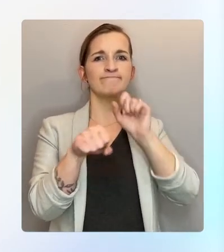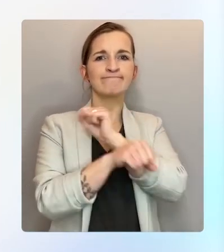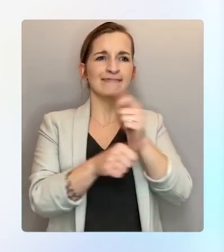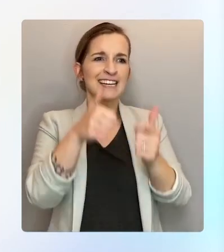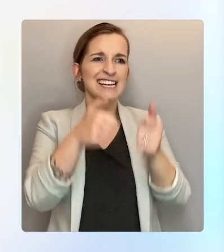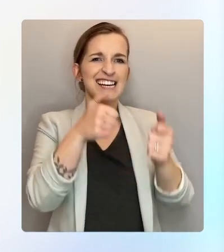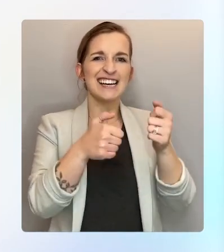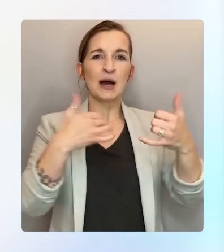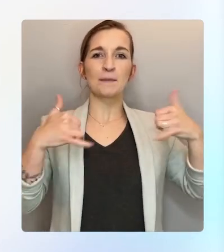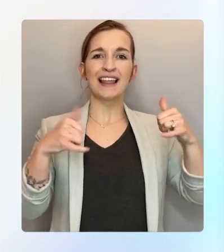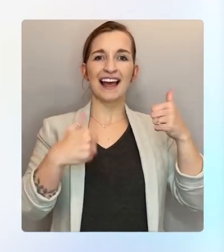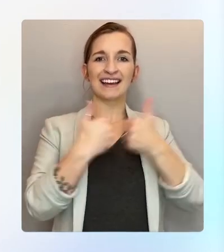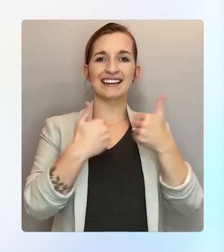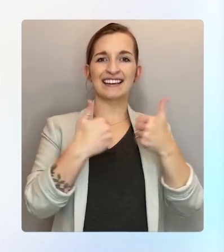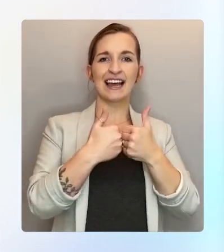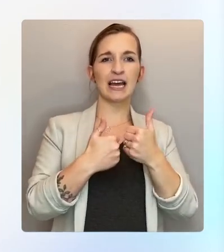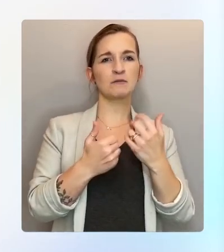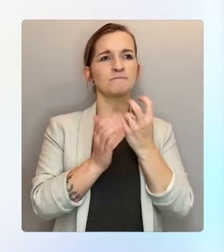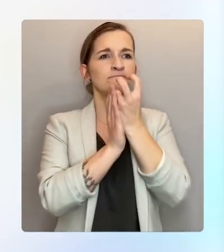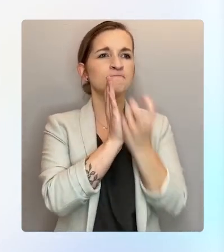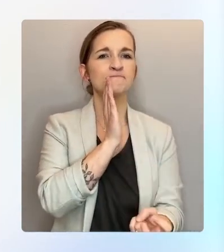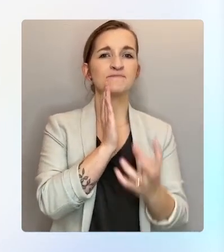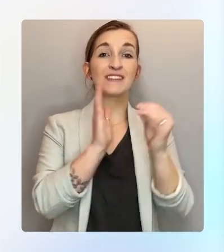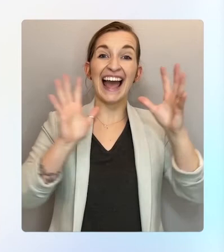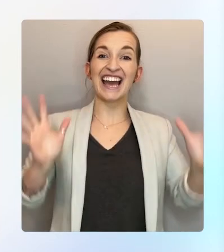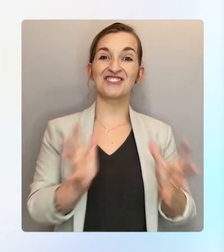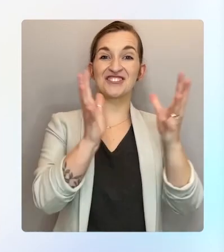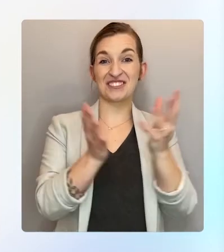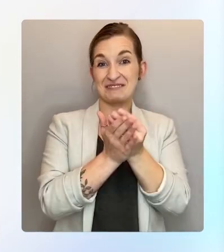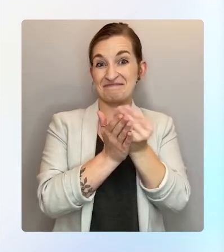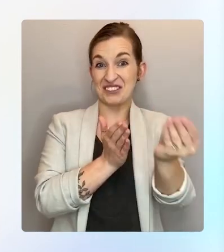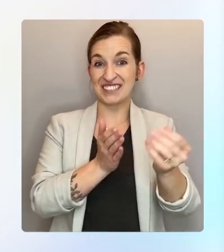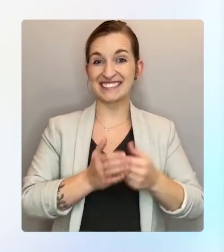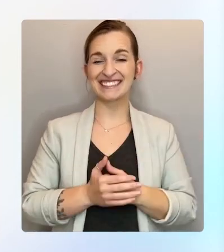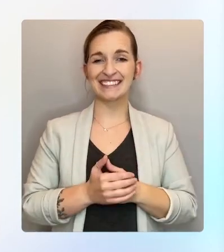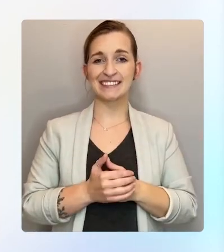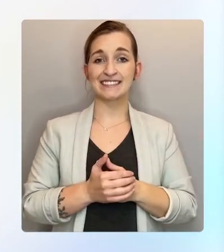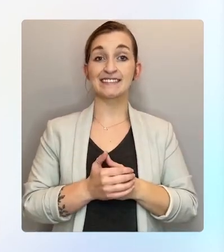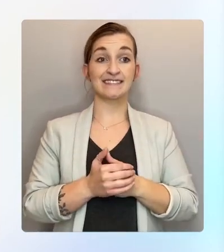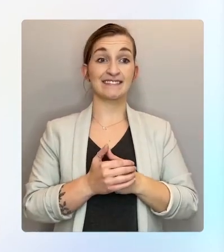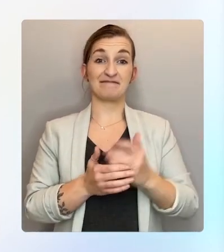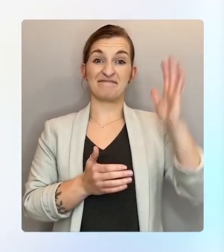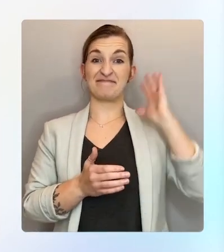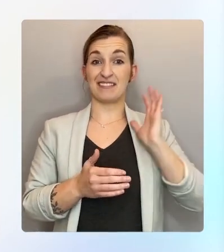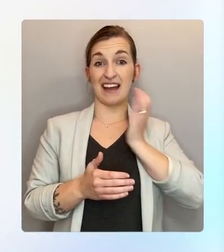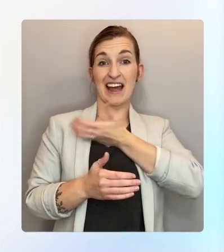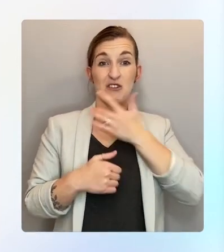and encourage purchasing. In our early experiments, we saw that Try Before You Buy increased